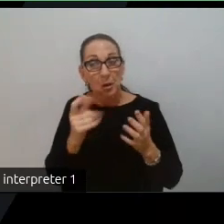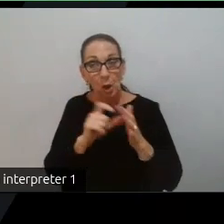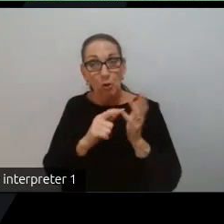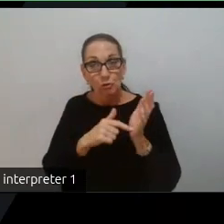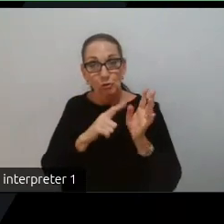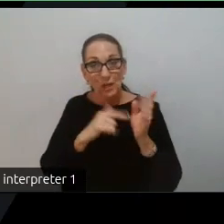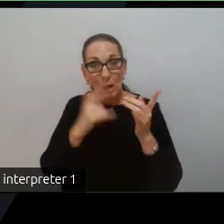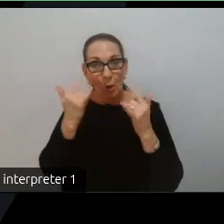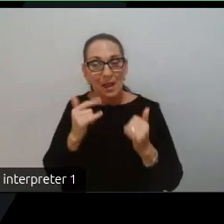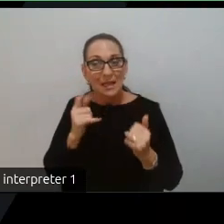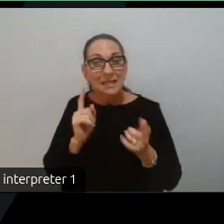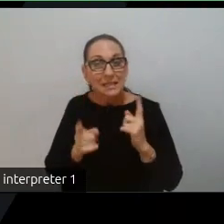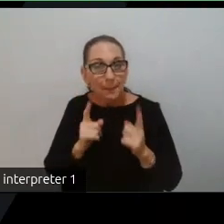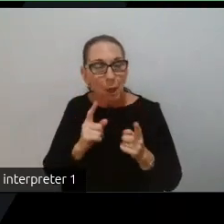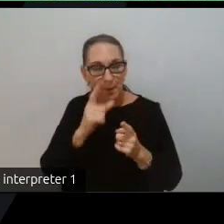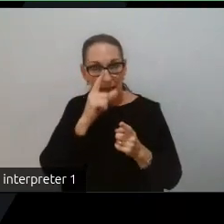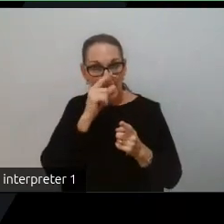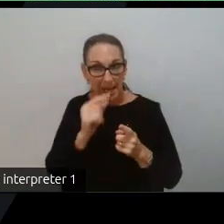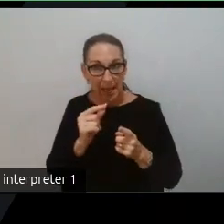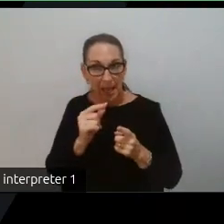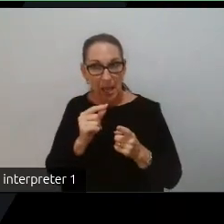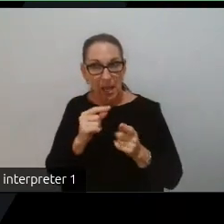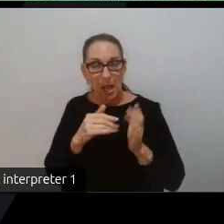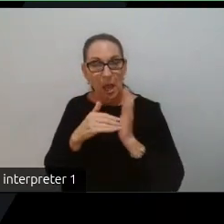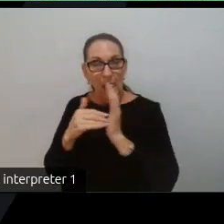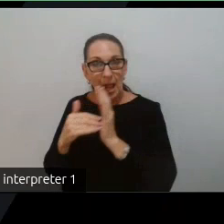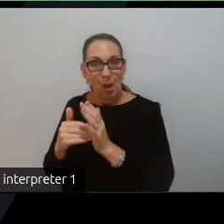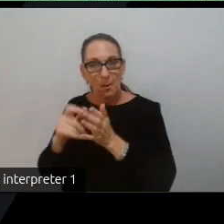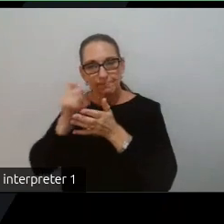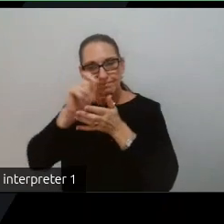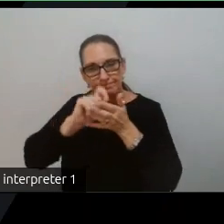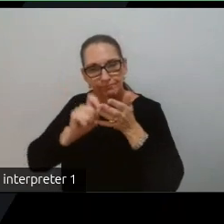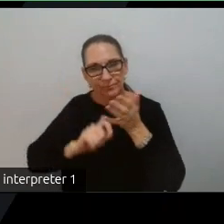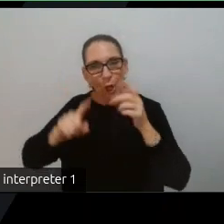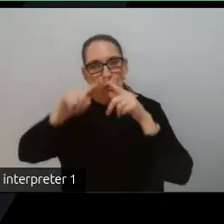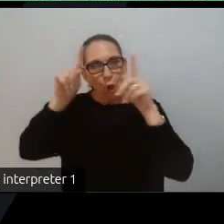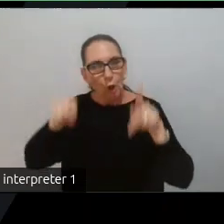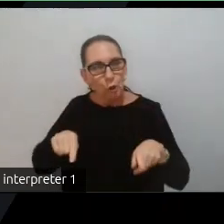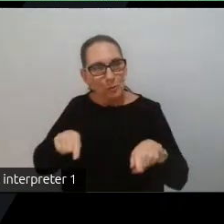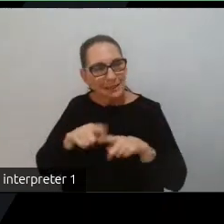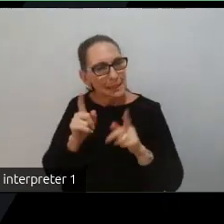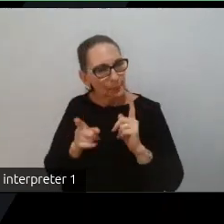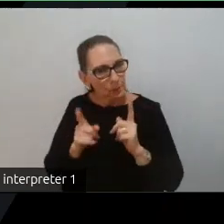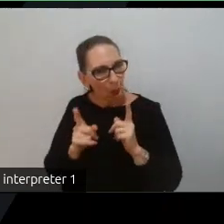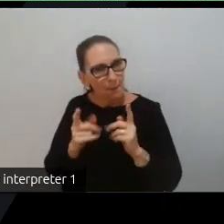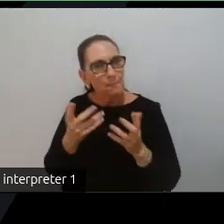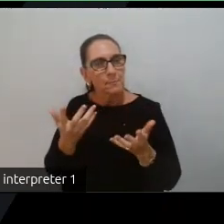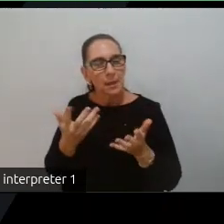to helping clients with writing up some documents, um, helping them to fill out an application form